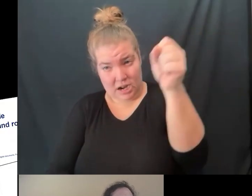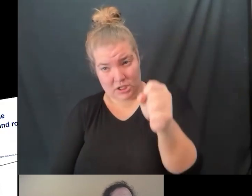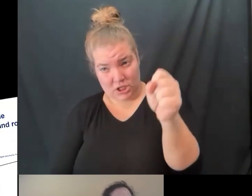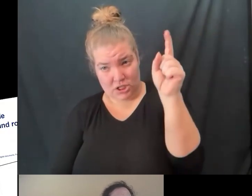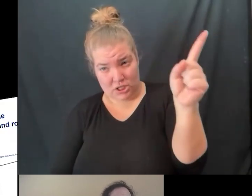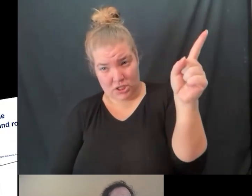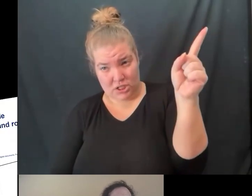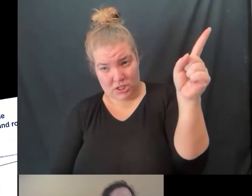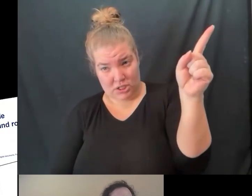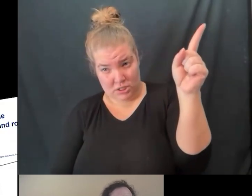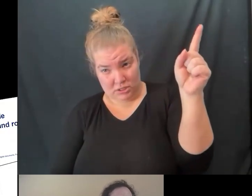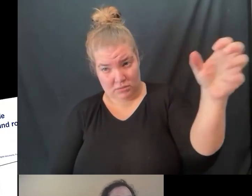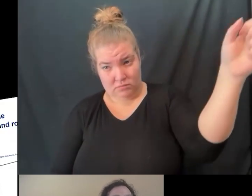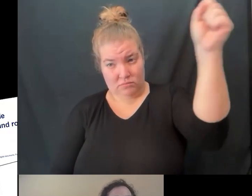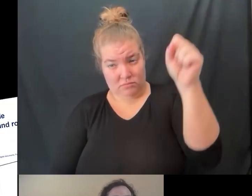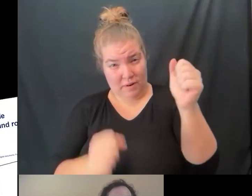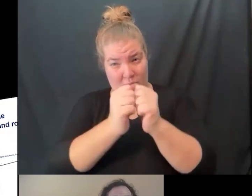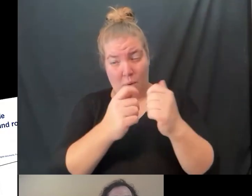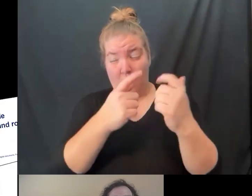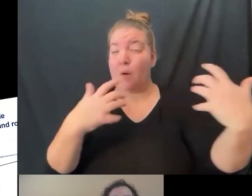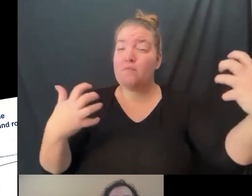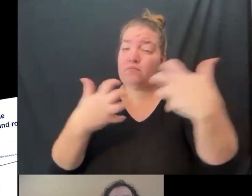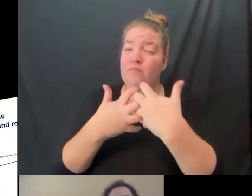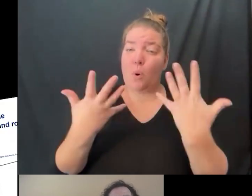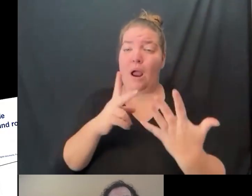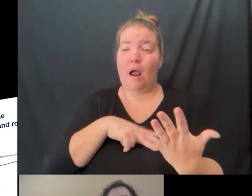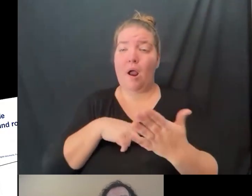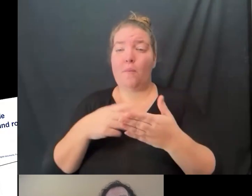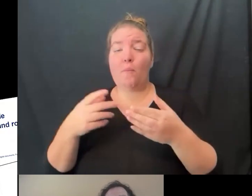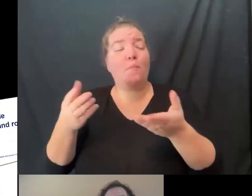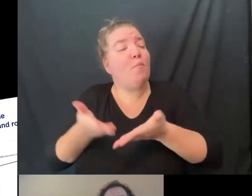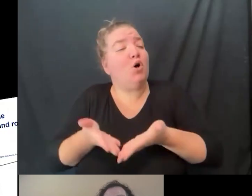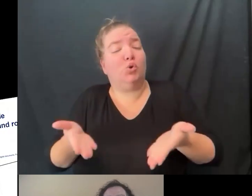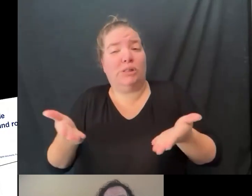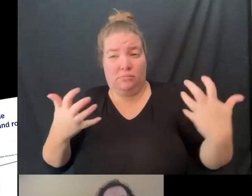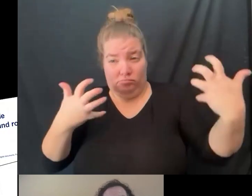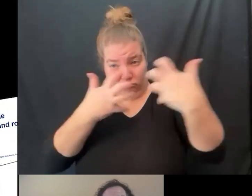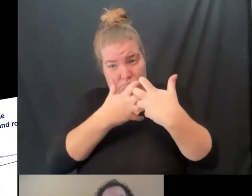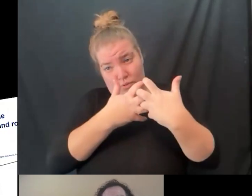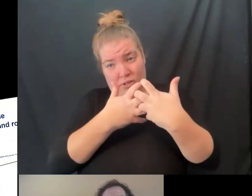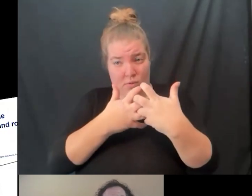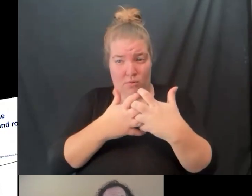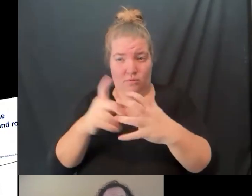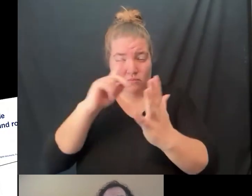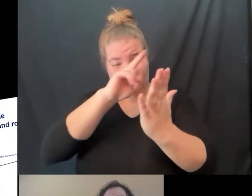downloading the responsibility for providing you products that meet the regulations and beyond